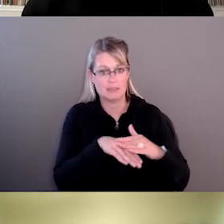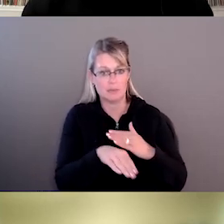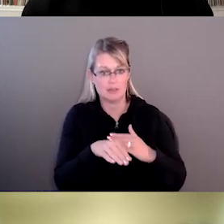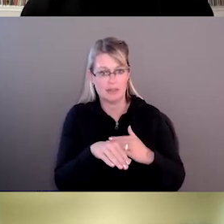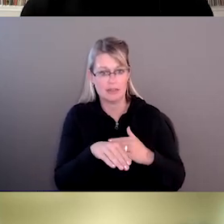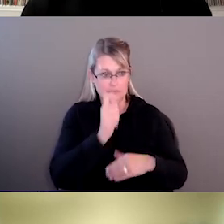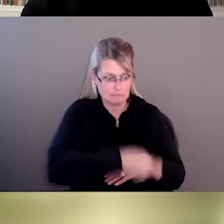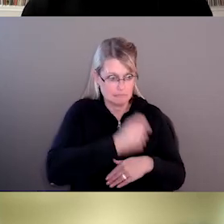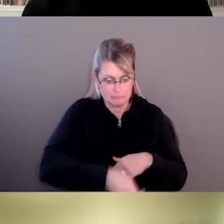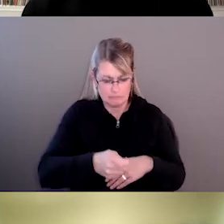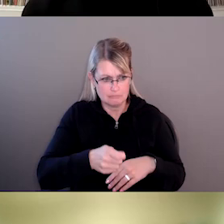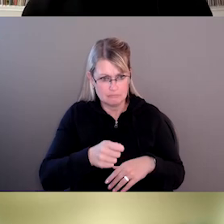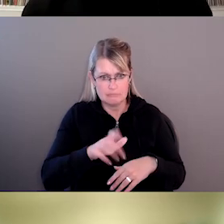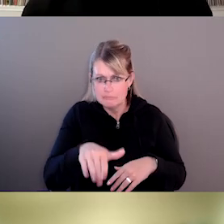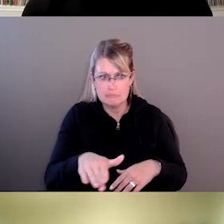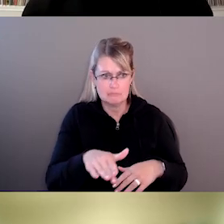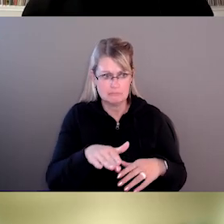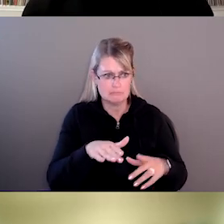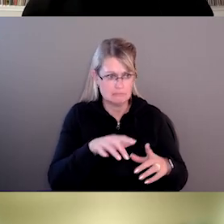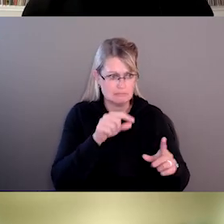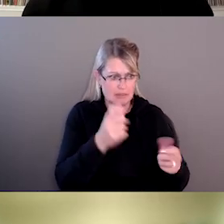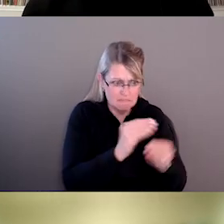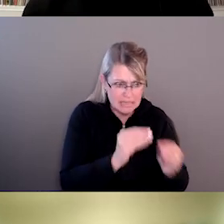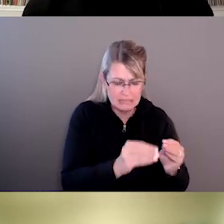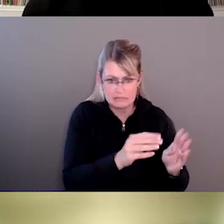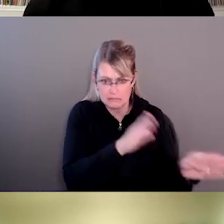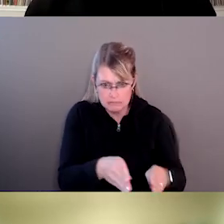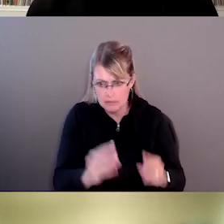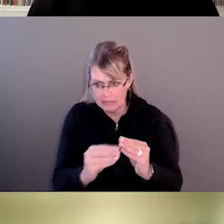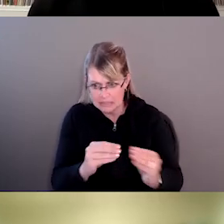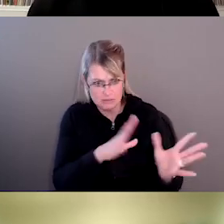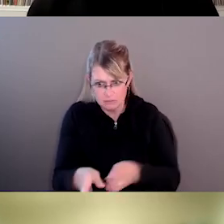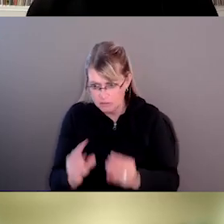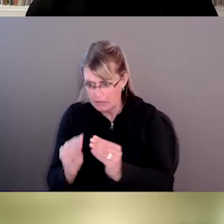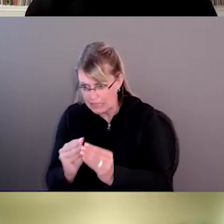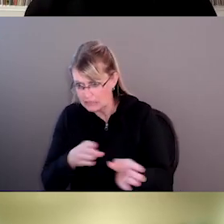right? Where its just let just fix these things in the evaluation report and we will be good,